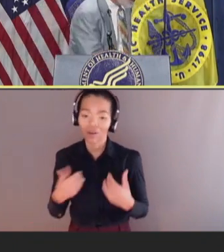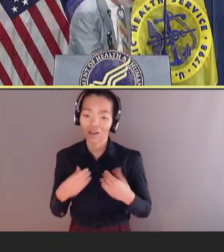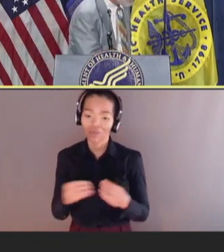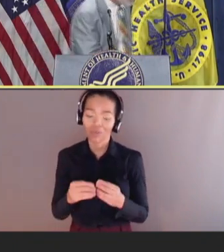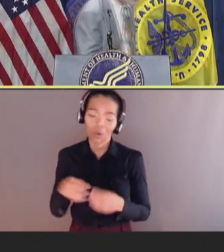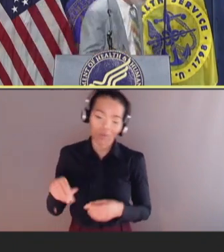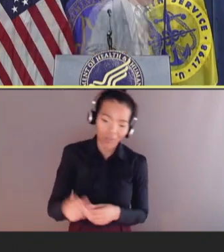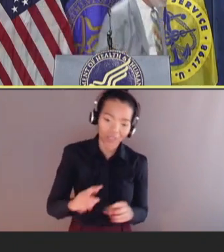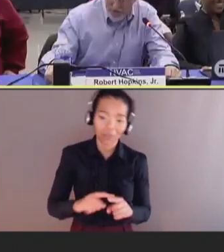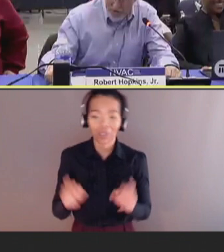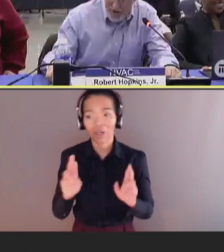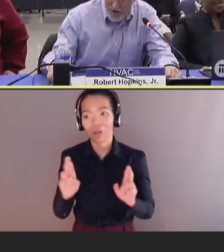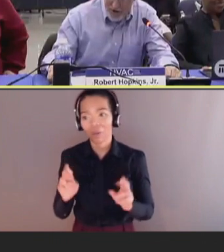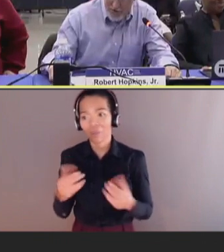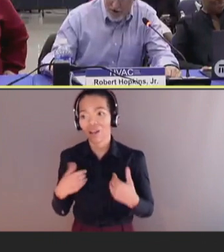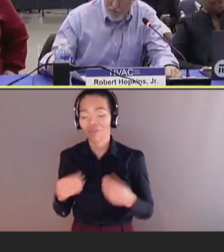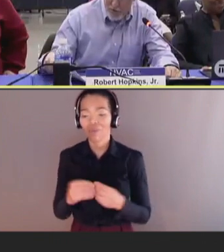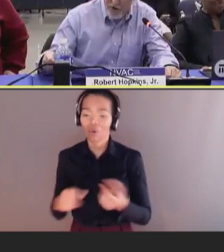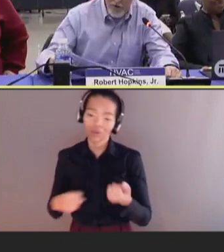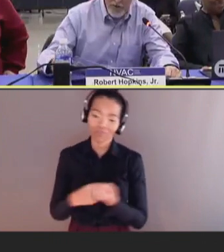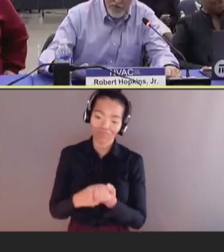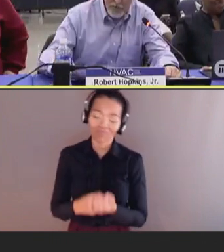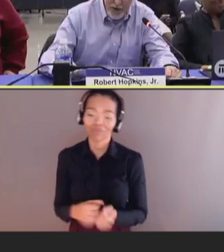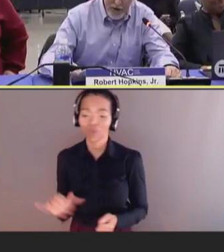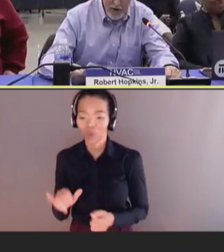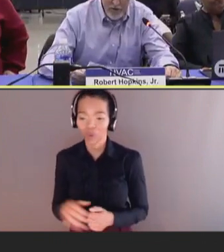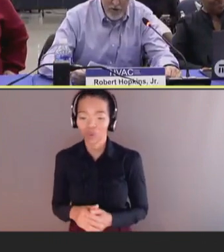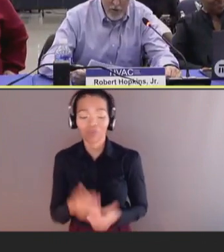Robert Hopkins: Thank you, Daniel. And our final presenter in this panel is Lois